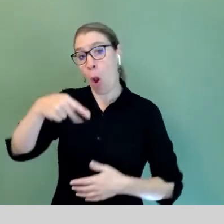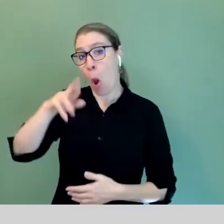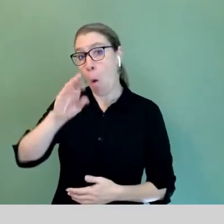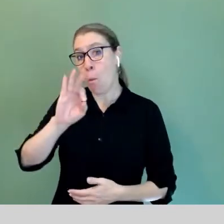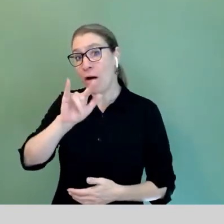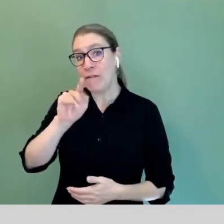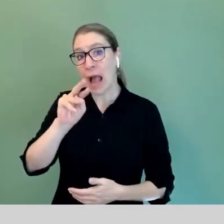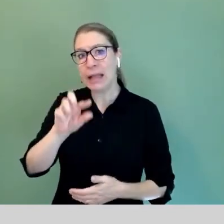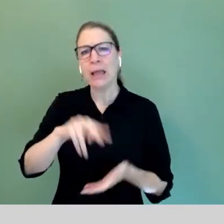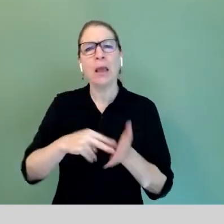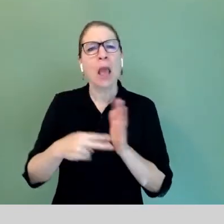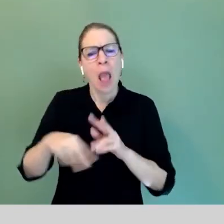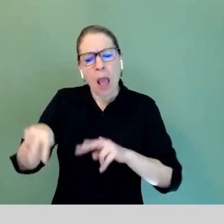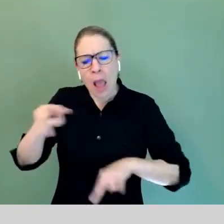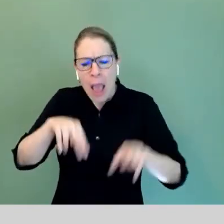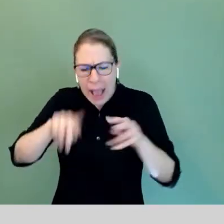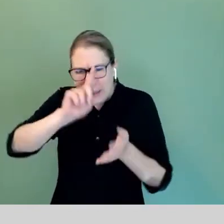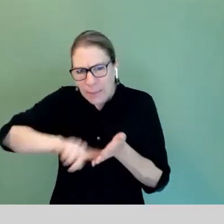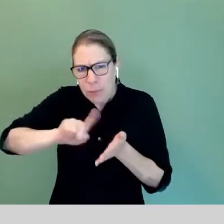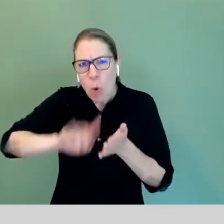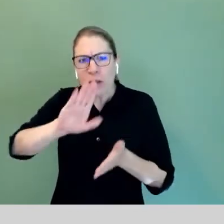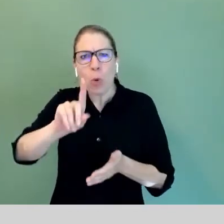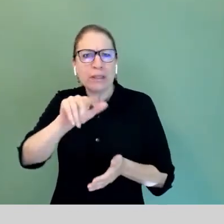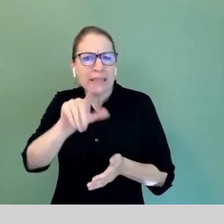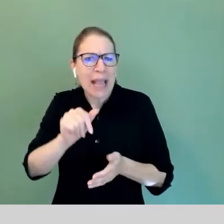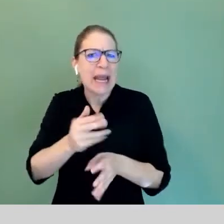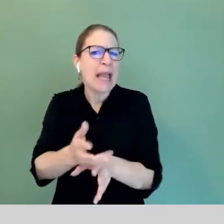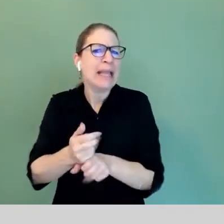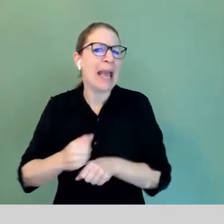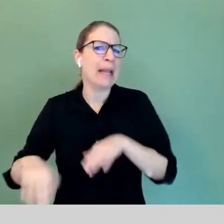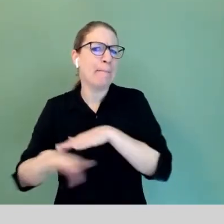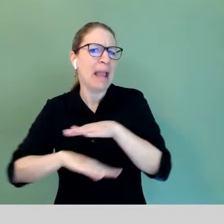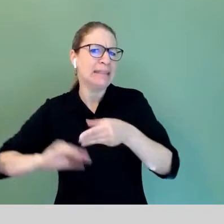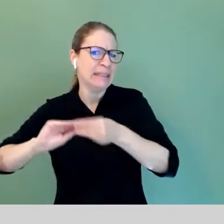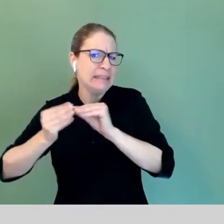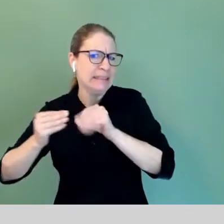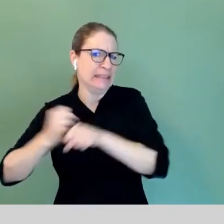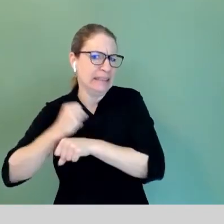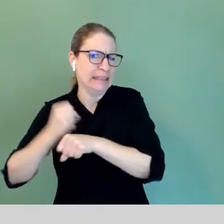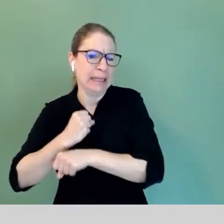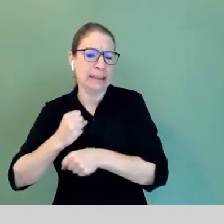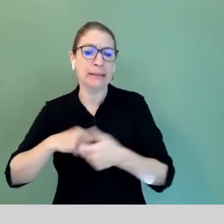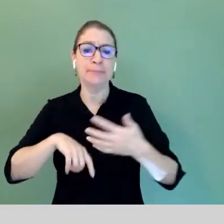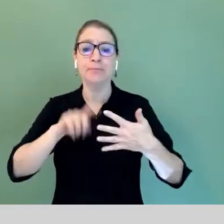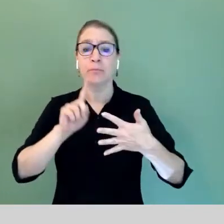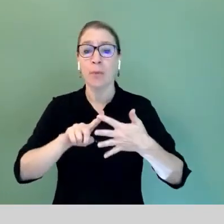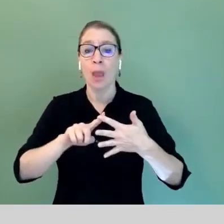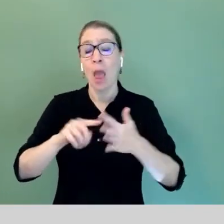looking at your data and getting some basic statistics. Documentation and lineage means understanding